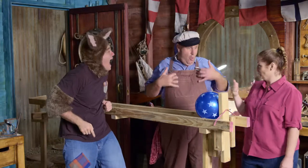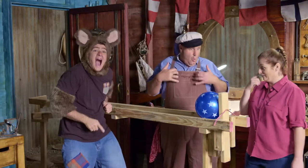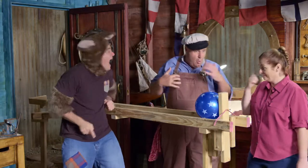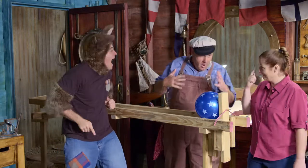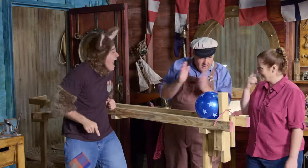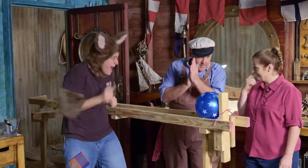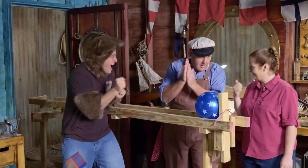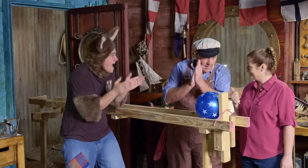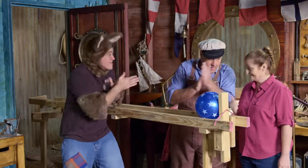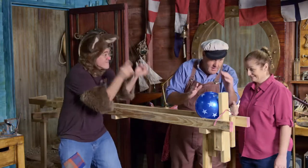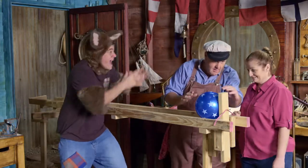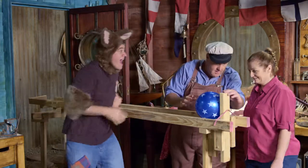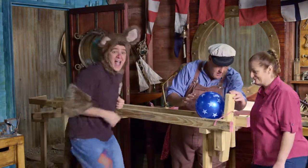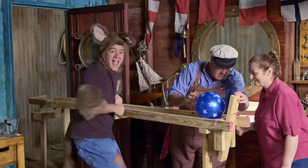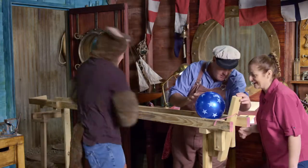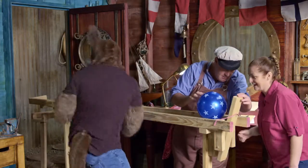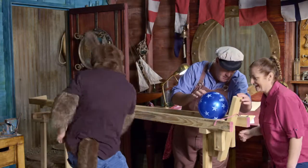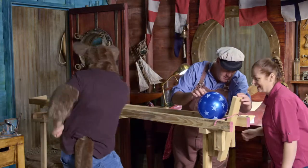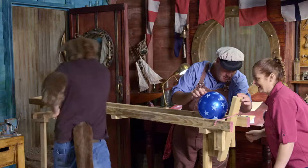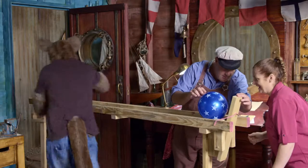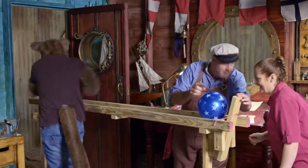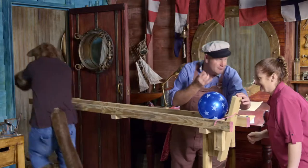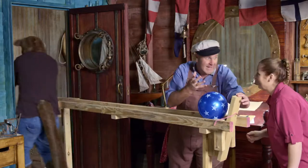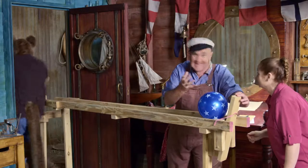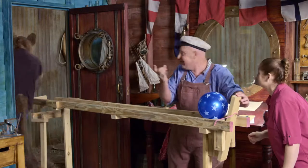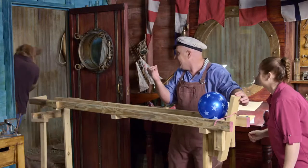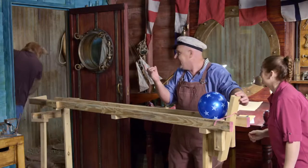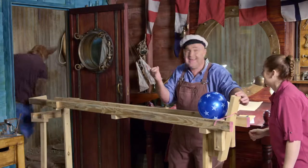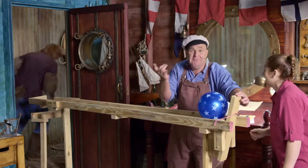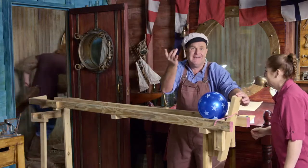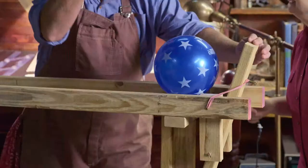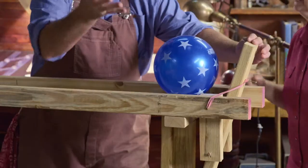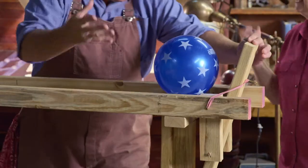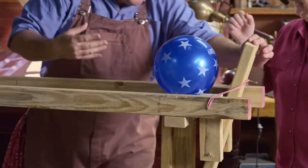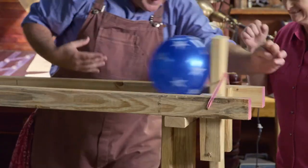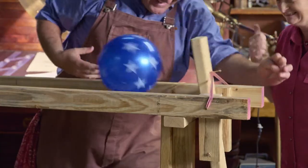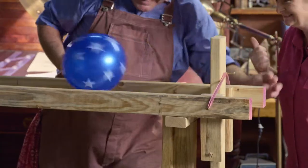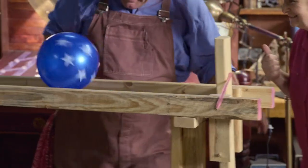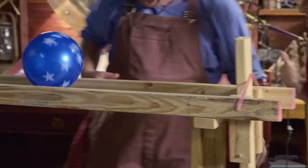Oh, ho, this is very exciting. Ready? Ha-ha! Alright! Ready? Ready.